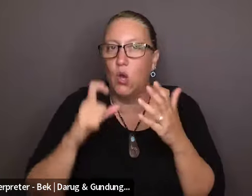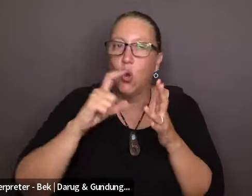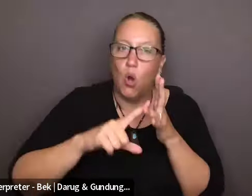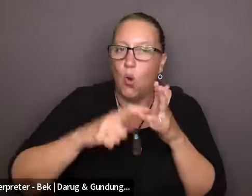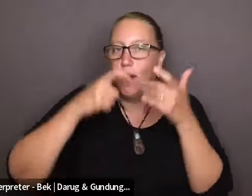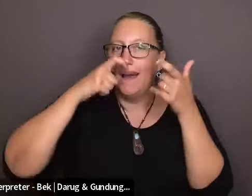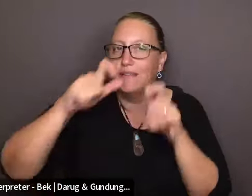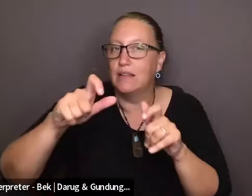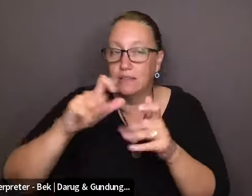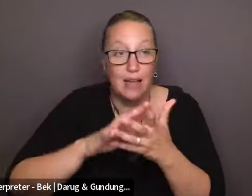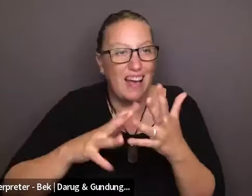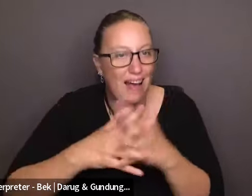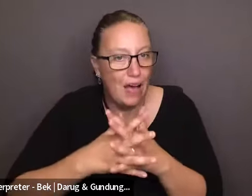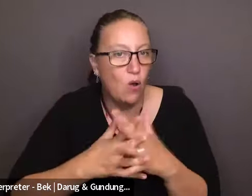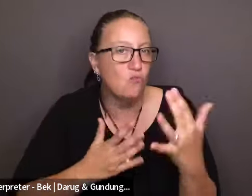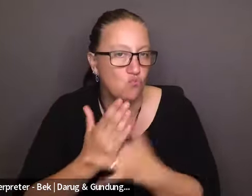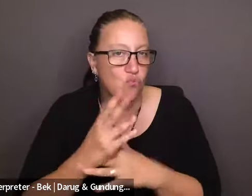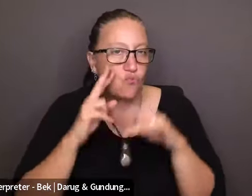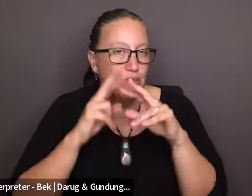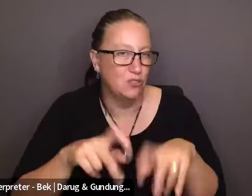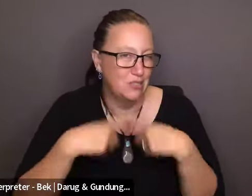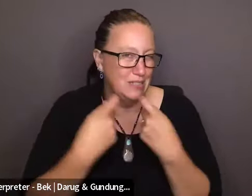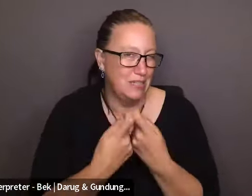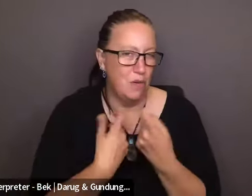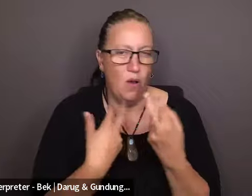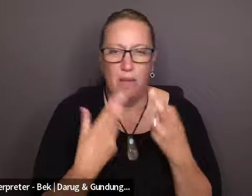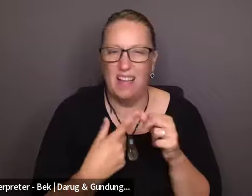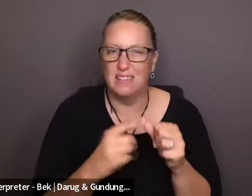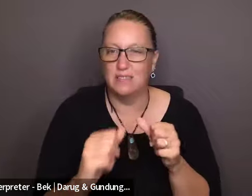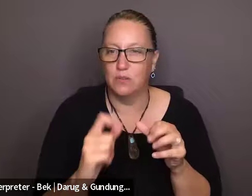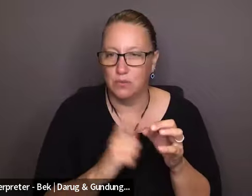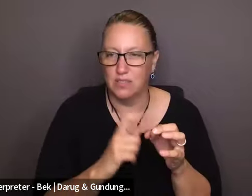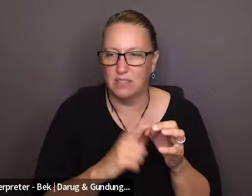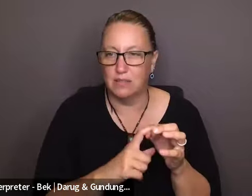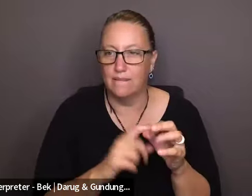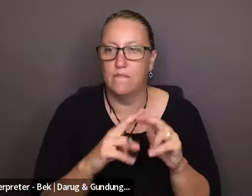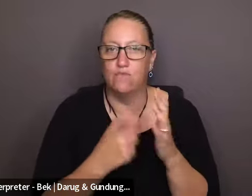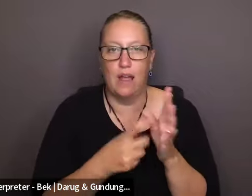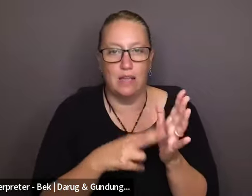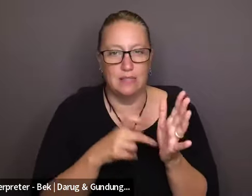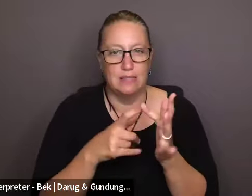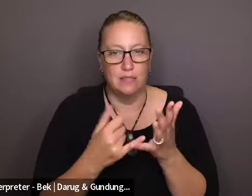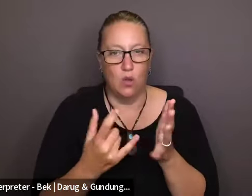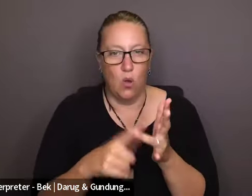talk about how your team is actually ensuring disability leadership and disability co- governance, if you like,